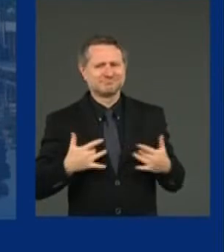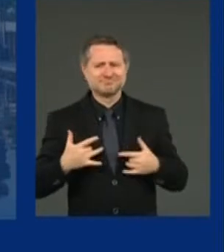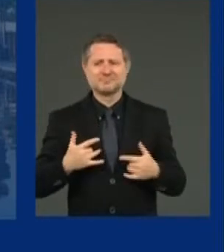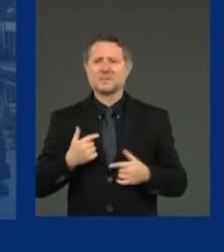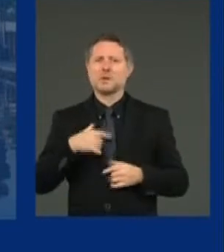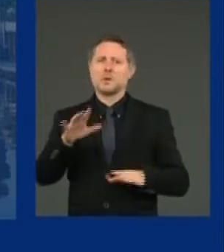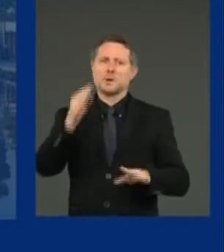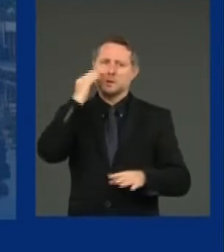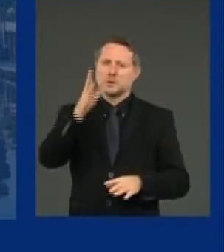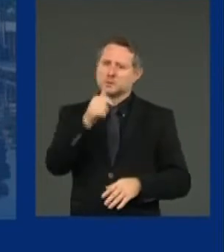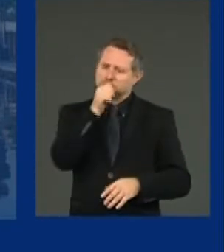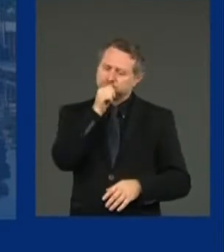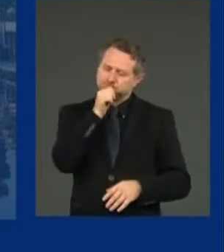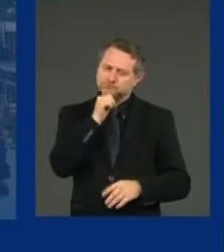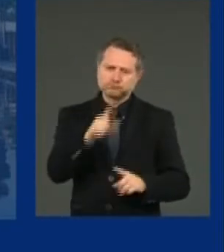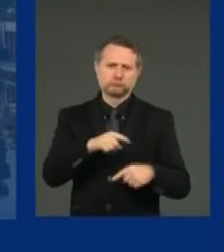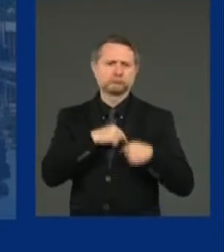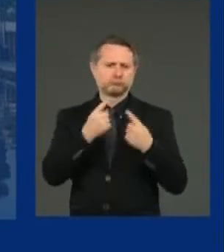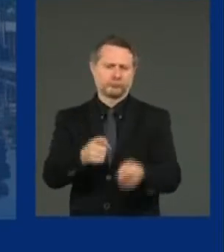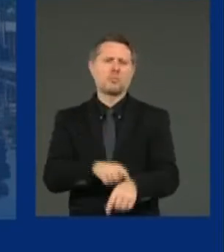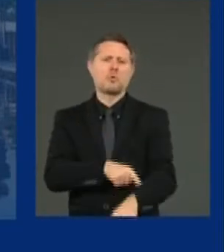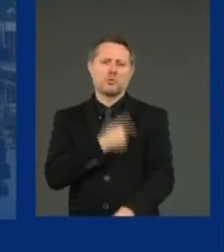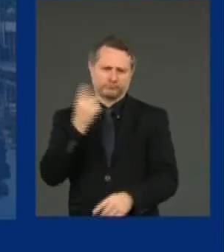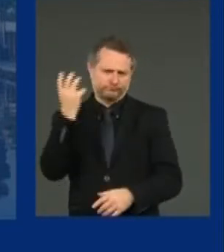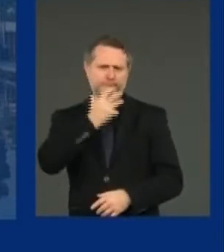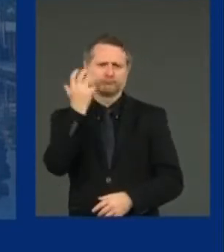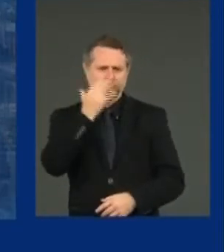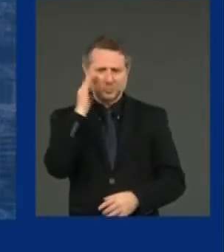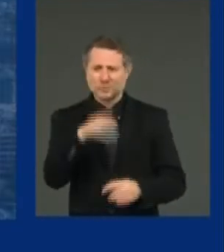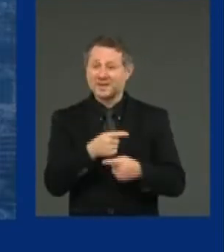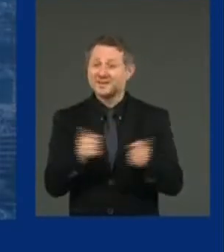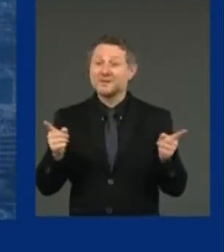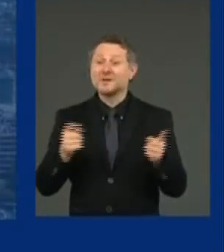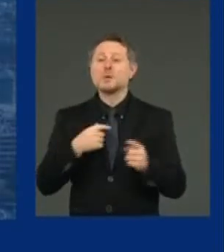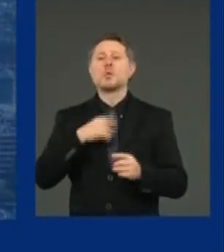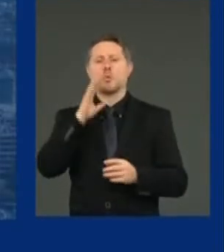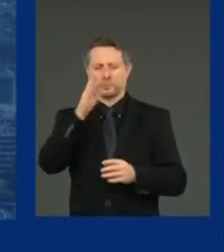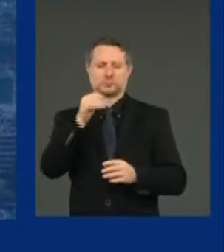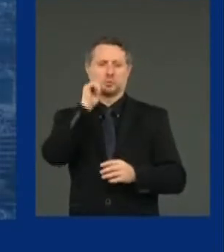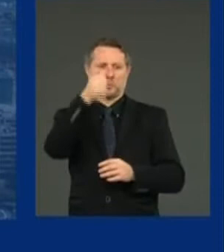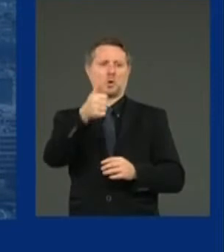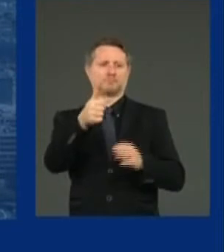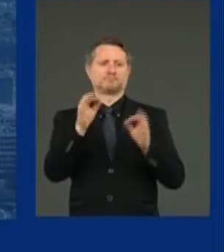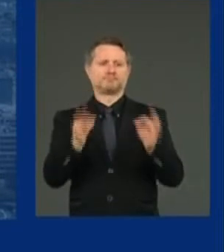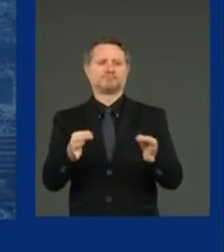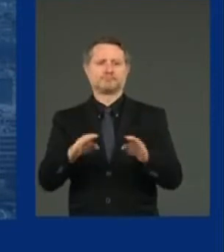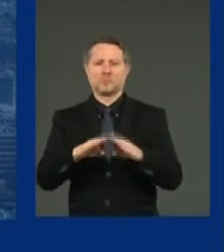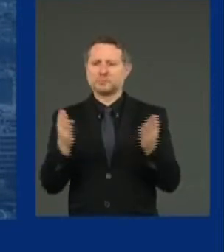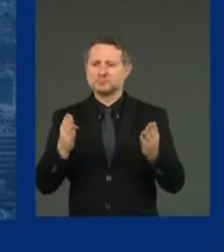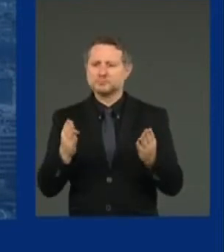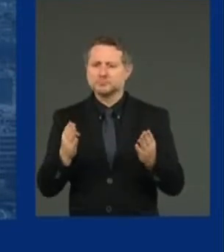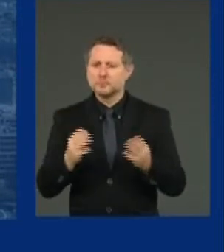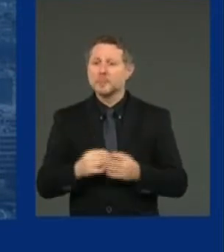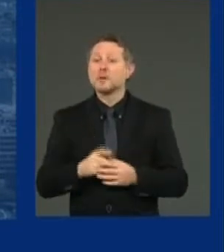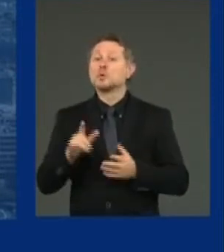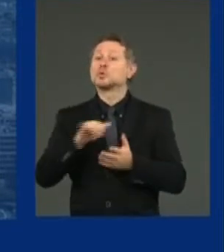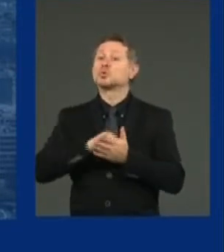THAT'S EXCITING. AND IT HAS BEEN A LONG PAINFUL PERIOD, BUT, WE START TO REOPEN